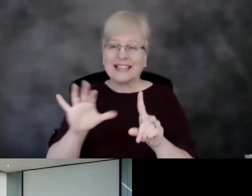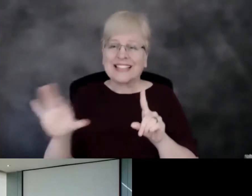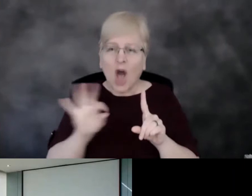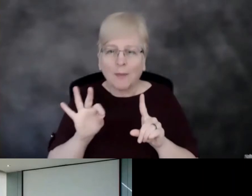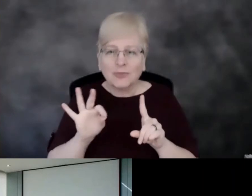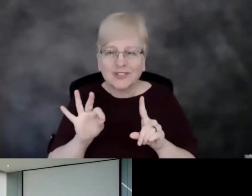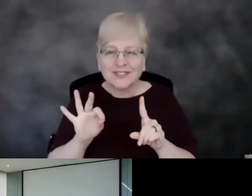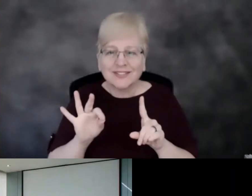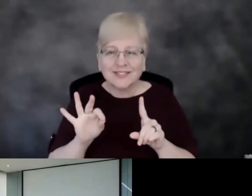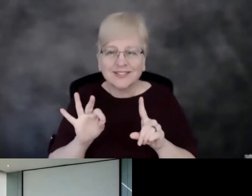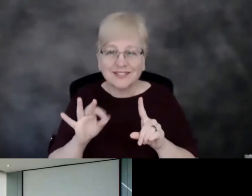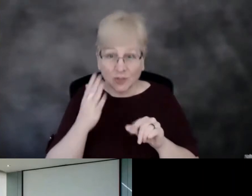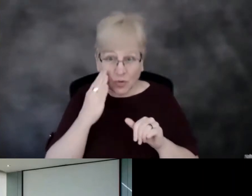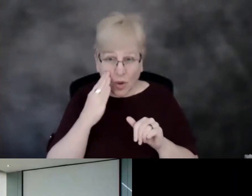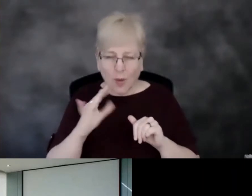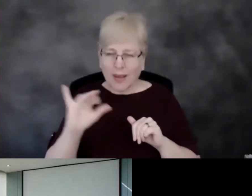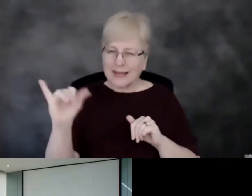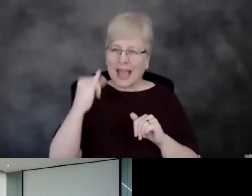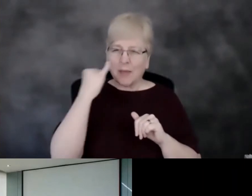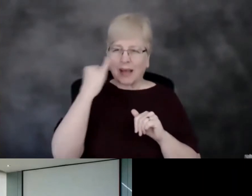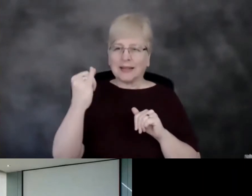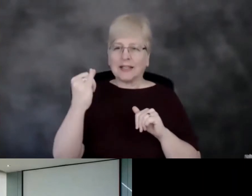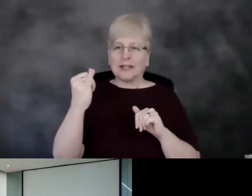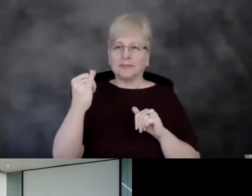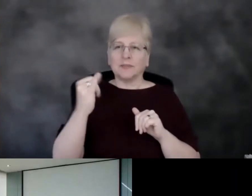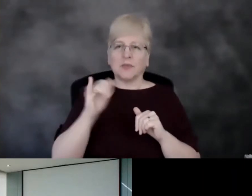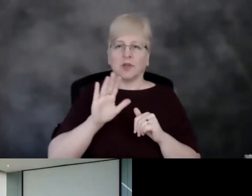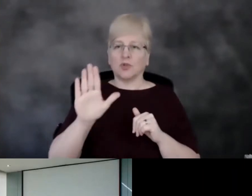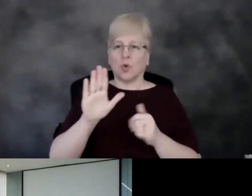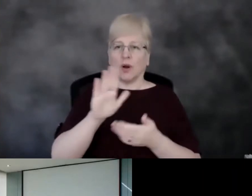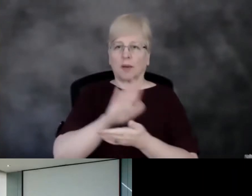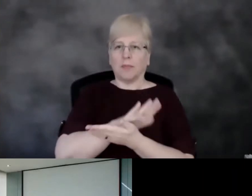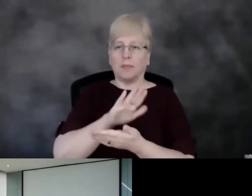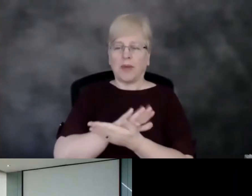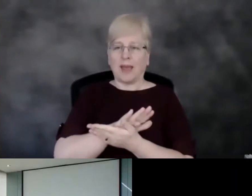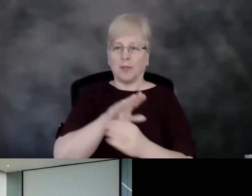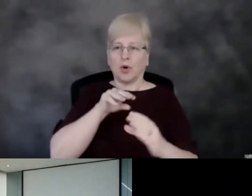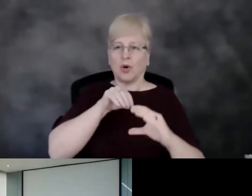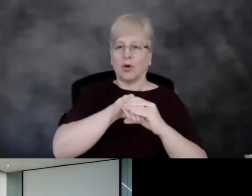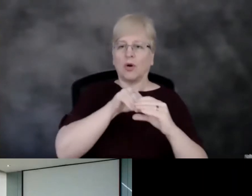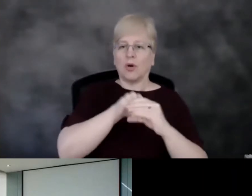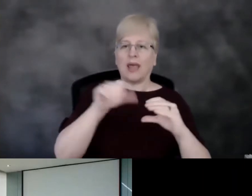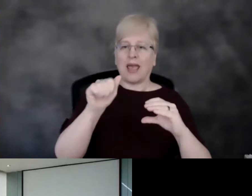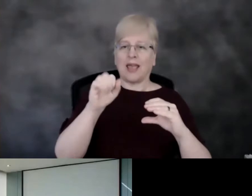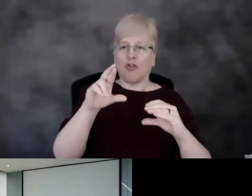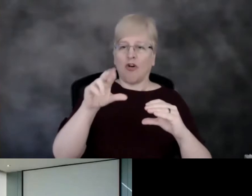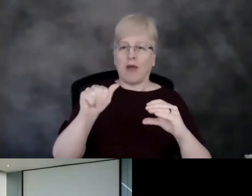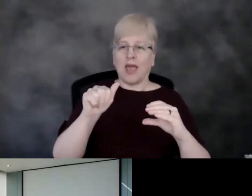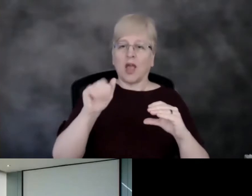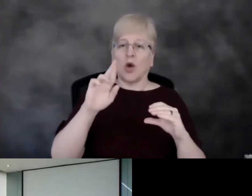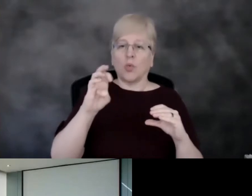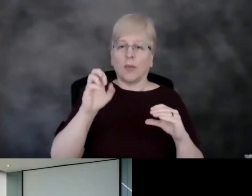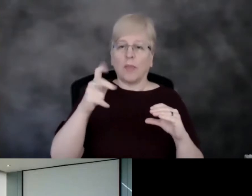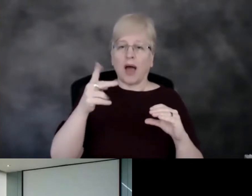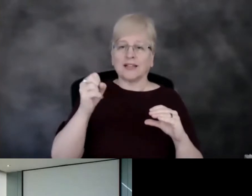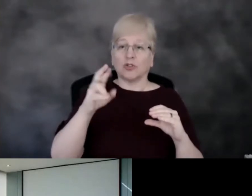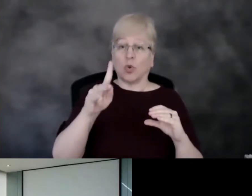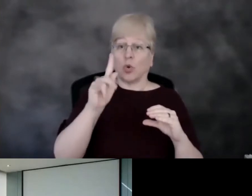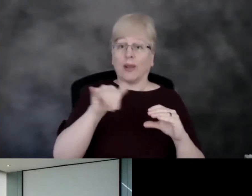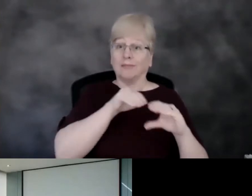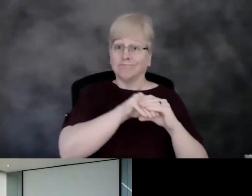paper in the AERA paper repository. It is an option that you have available to you when